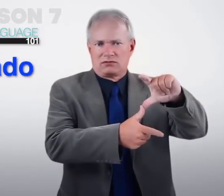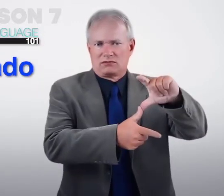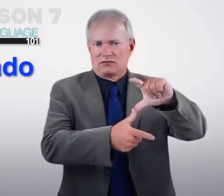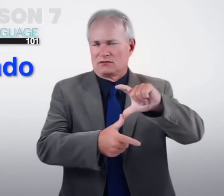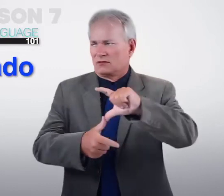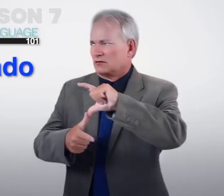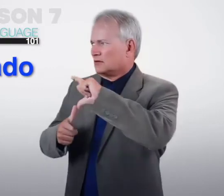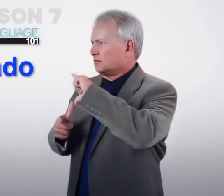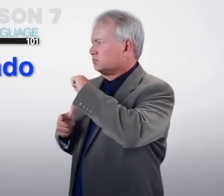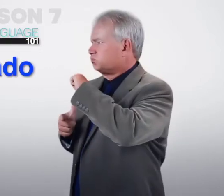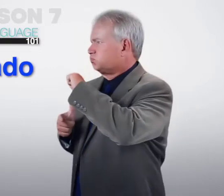Tornado.